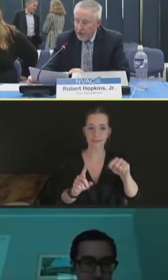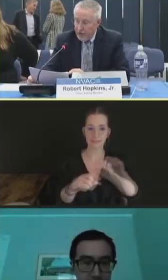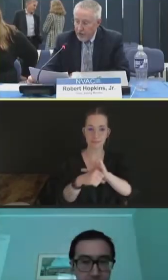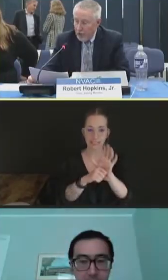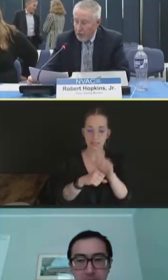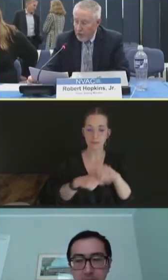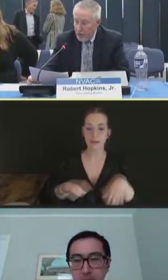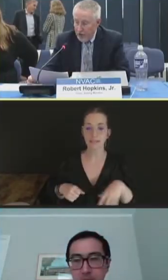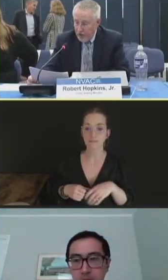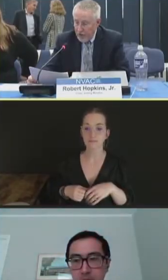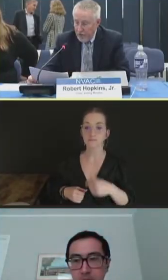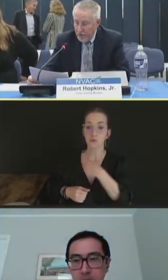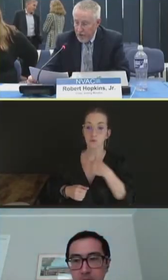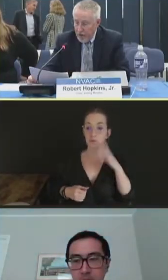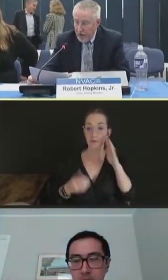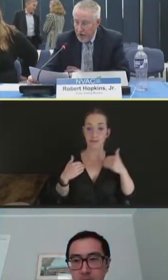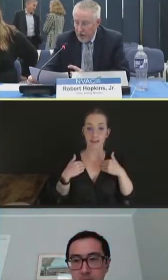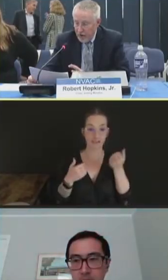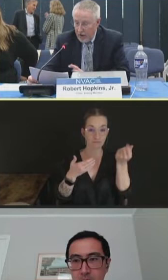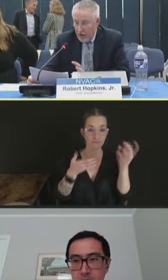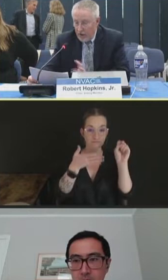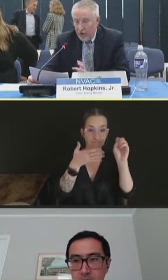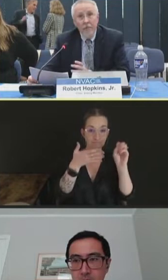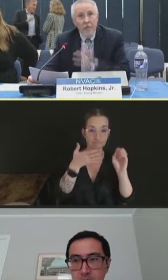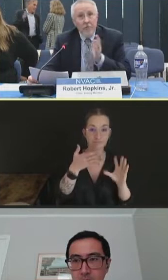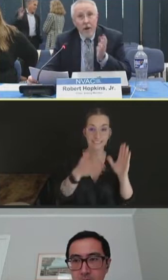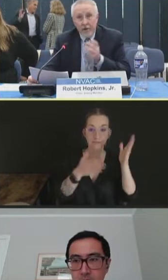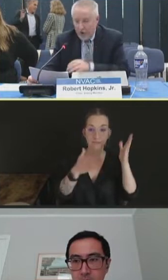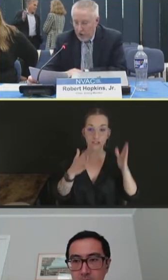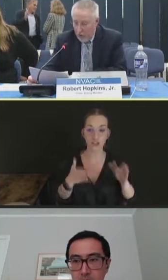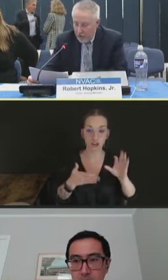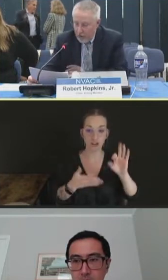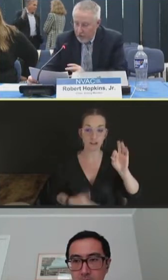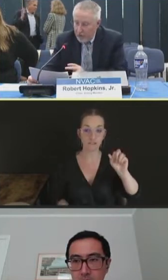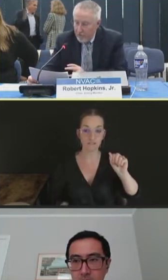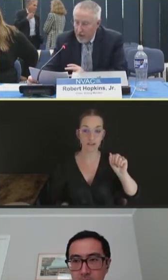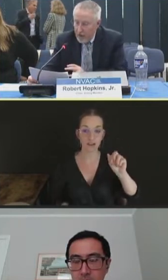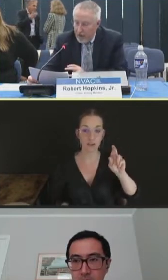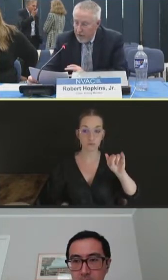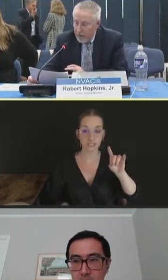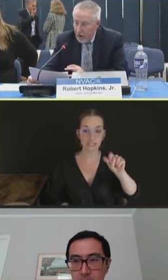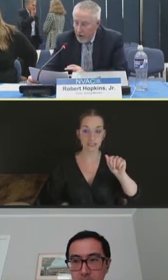Disease Control and Prevention. And Miss Ahmad is here with us. And then online,